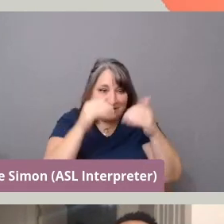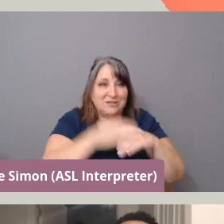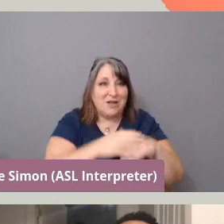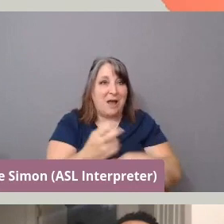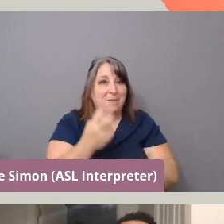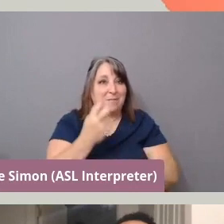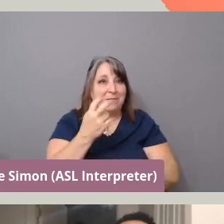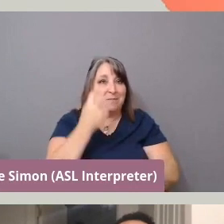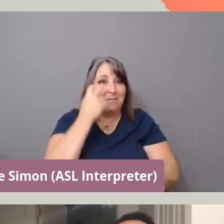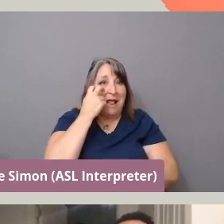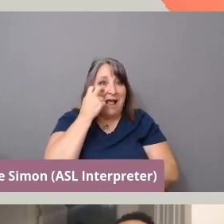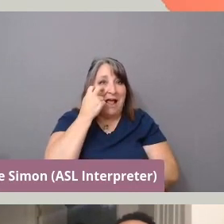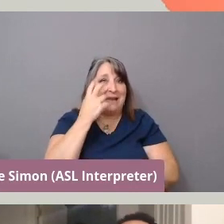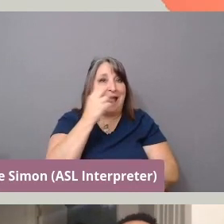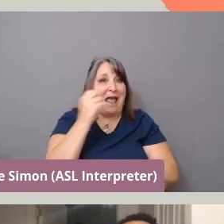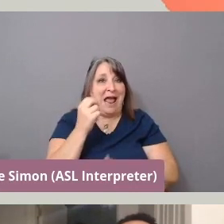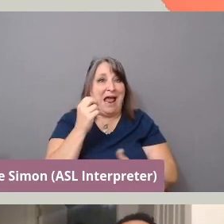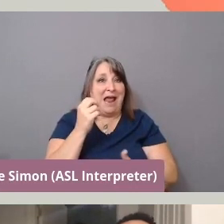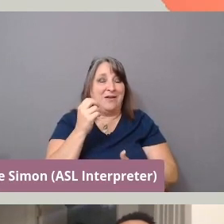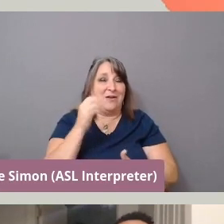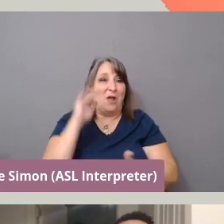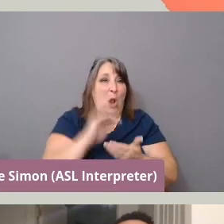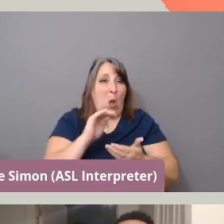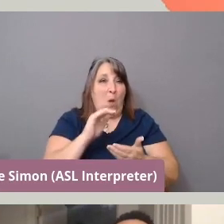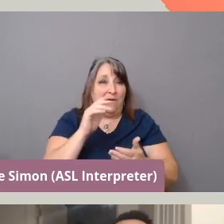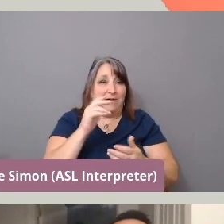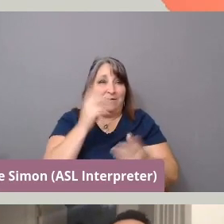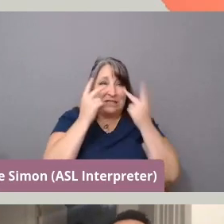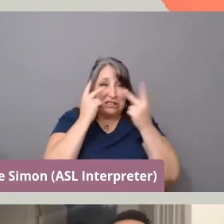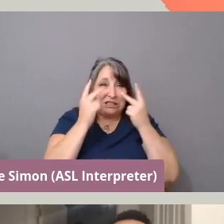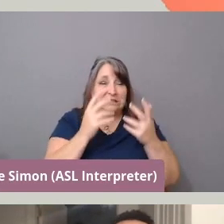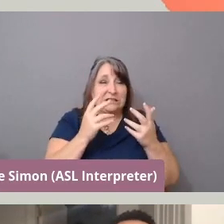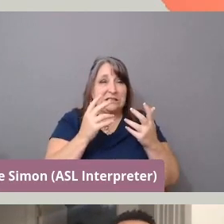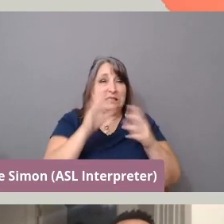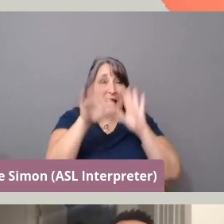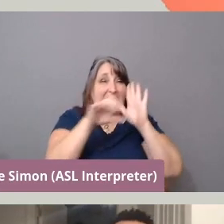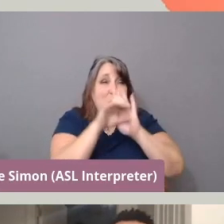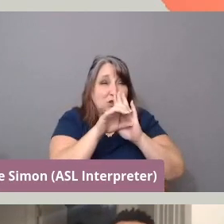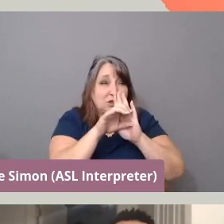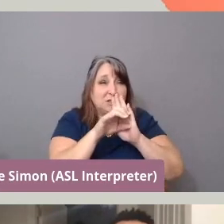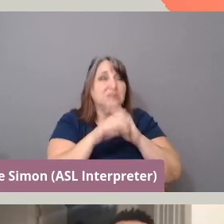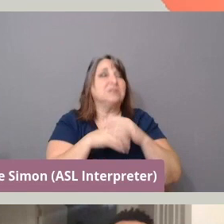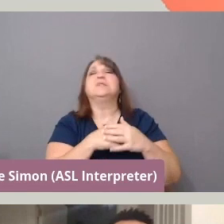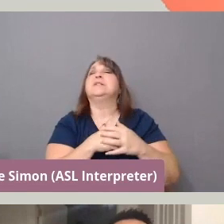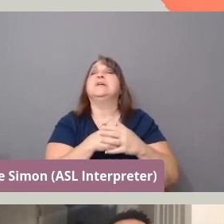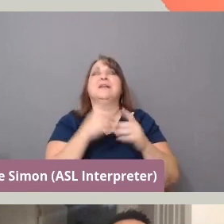and this is the way that the blind and low-vision community is going to be accessing your film,